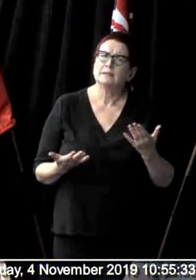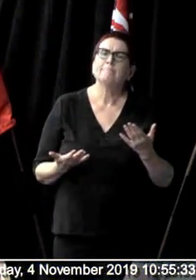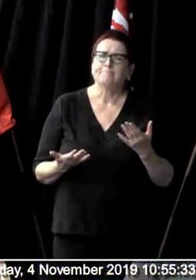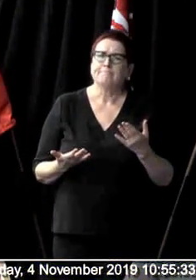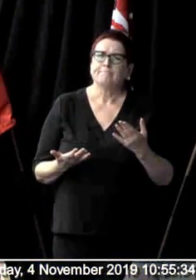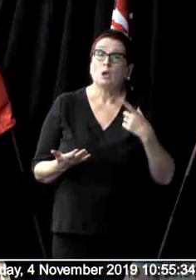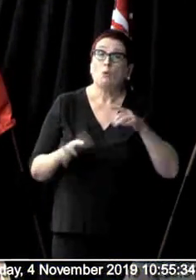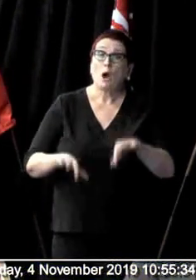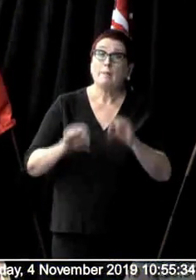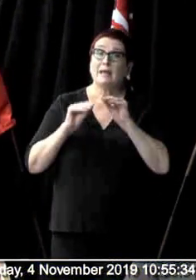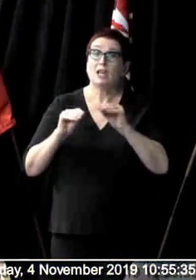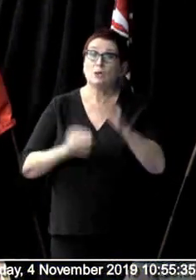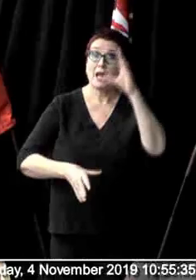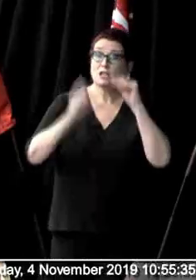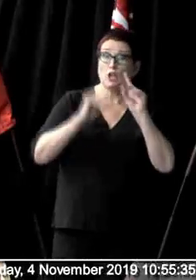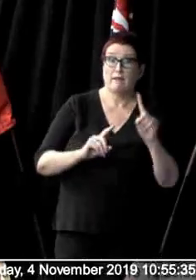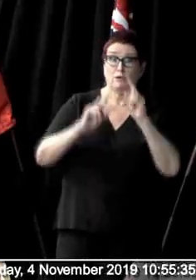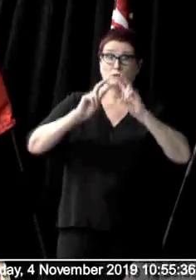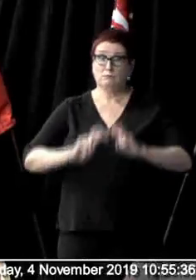as the first topic for hearing in public hearings.